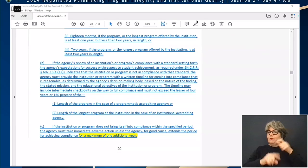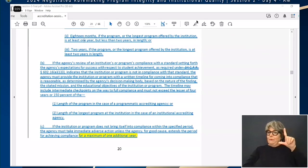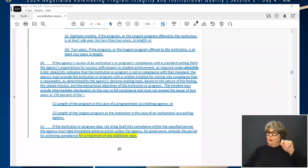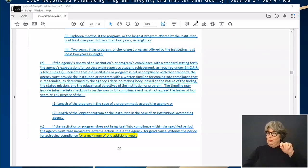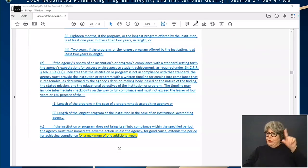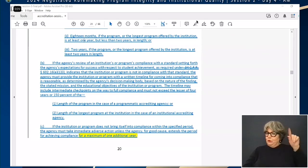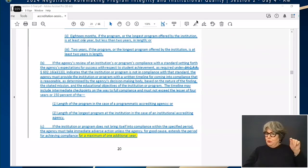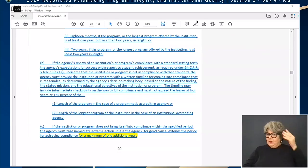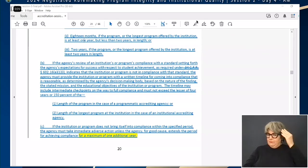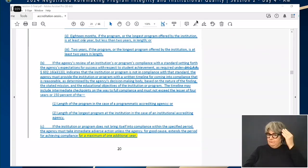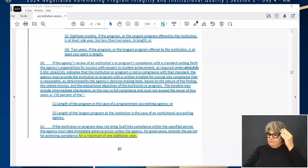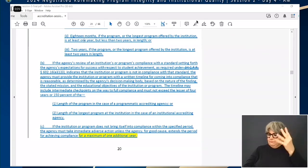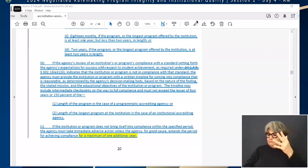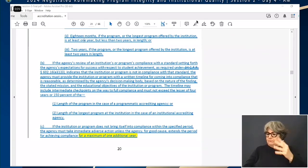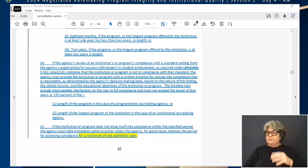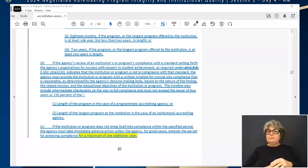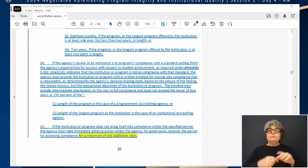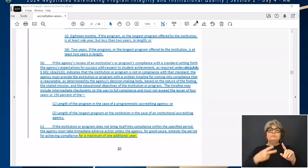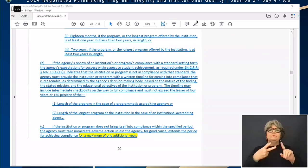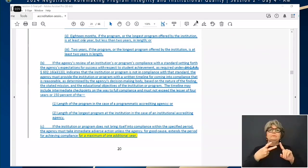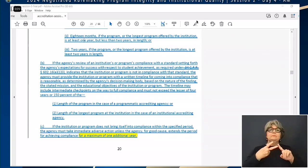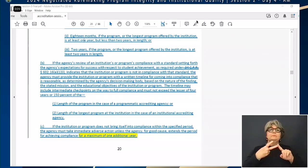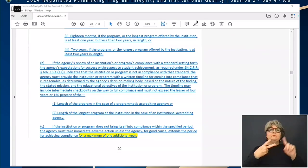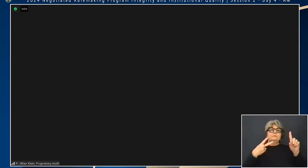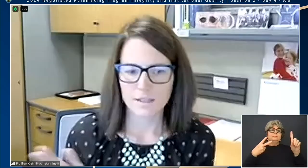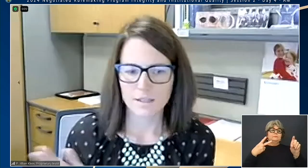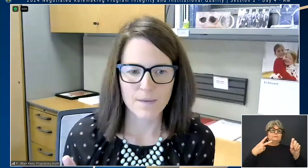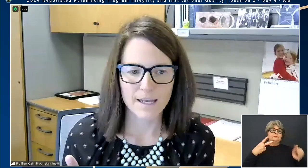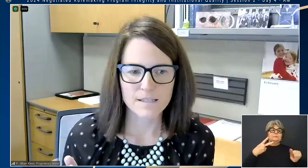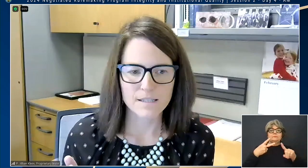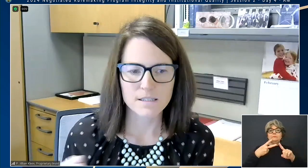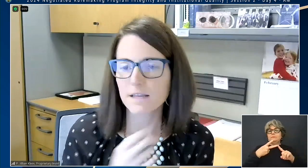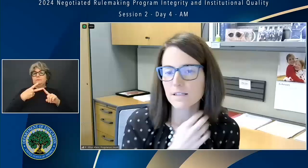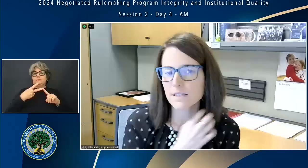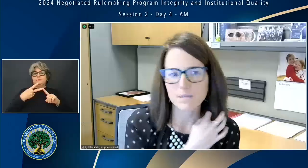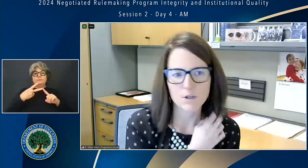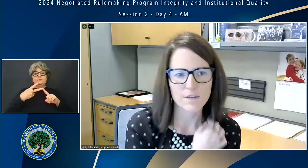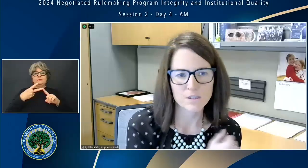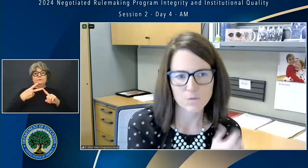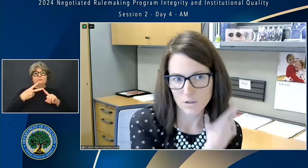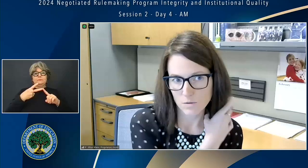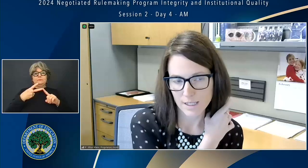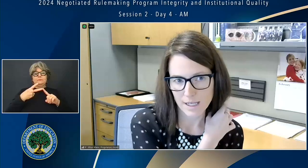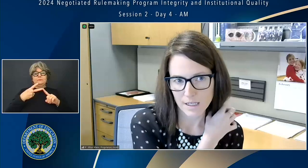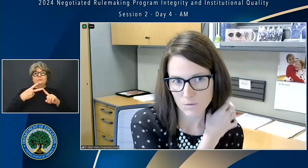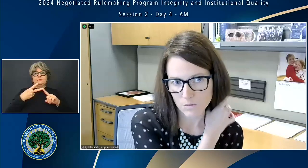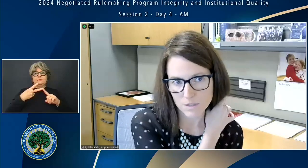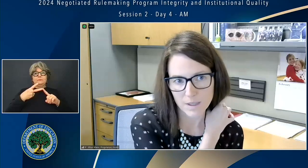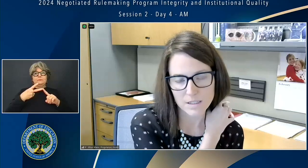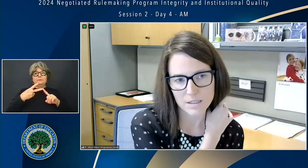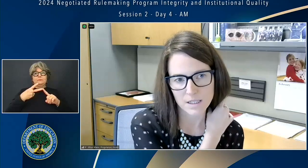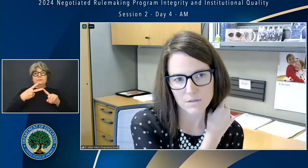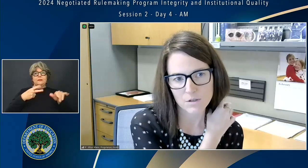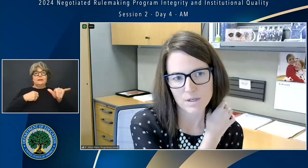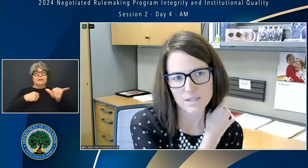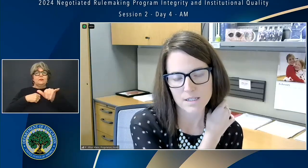Okay. And then my second question or my second comment, I guess is, and this is similar, I think, to what you indicated with respect to the data request and not